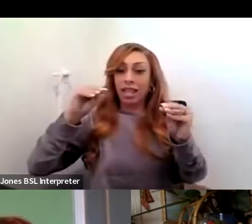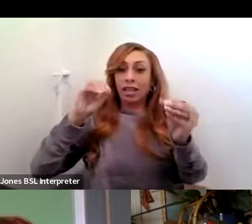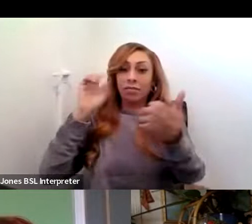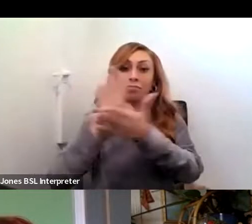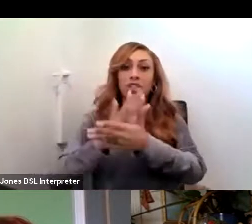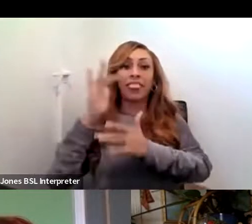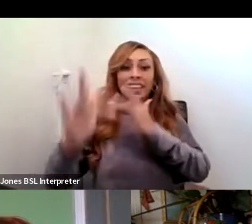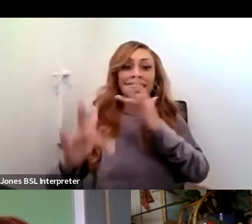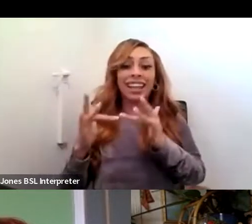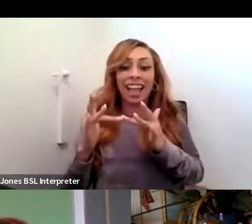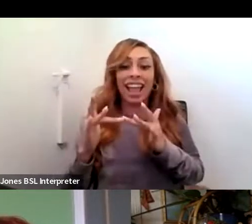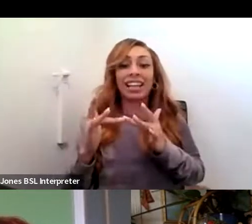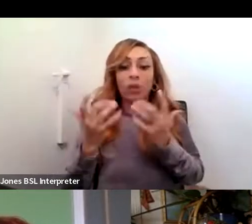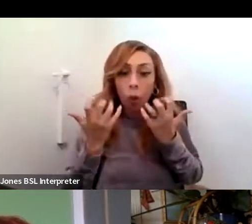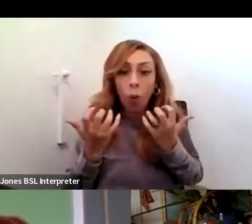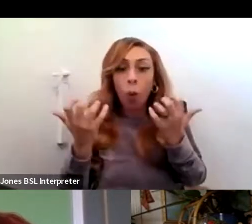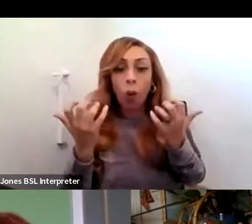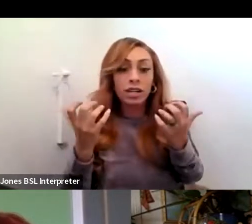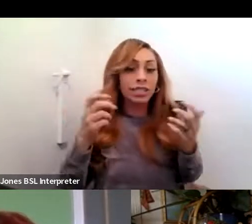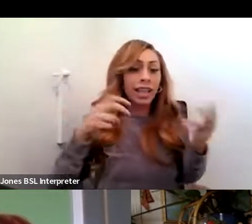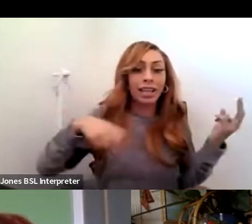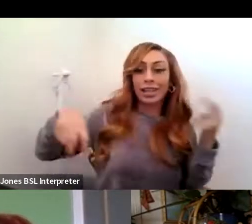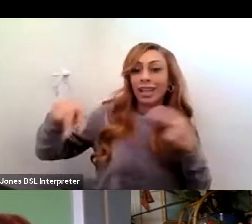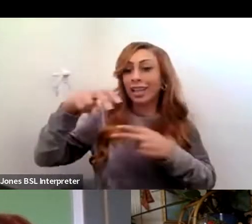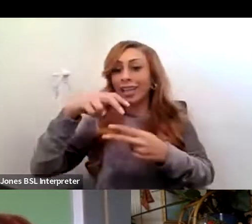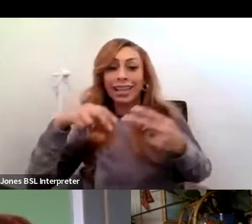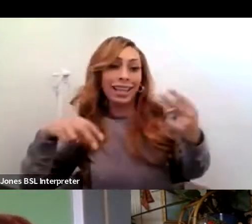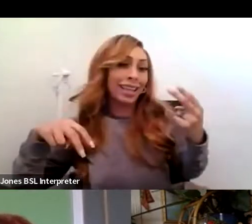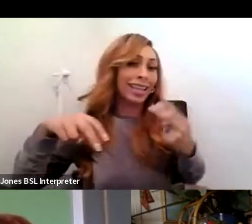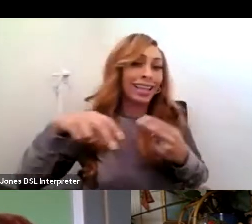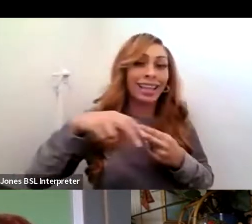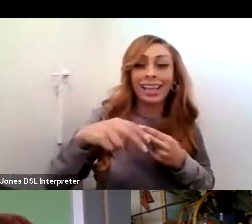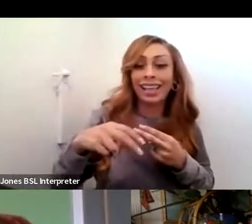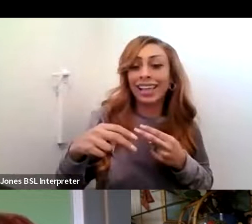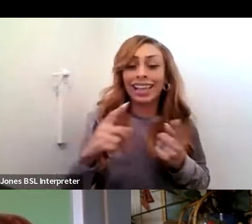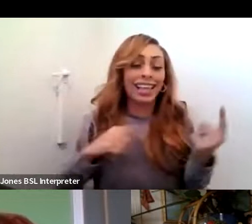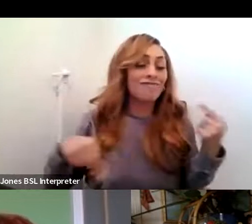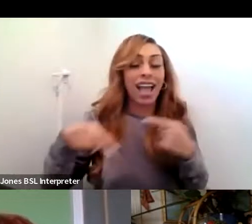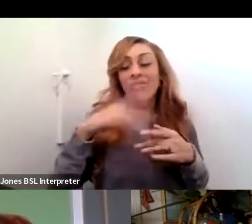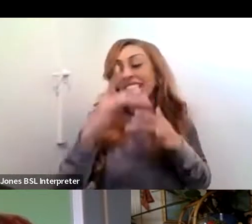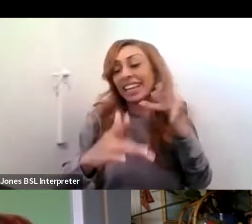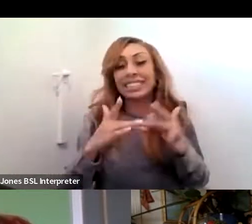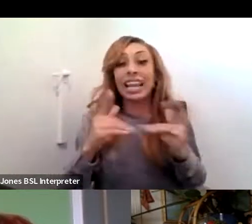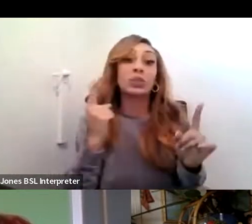and get the audience to wander around the internet with us, and meet these experts, so it was a really interesting challenge.